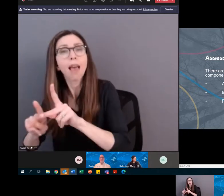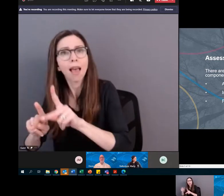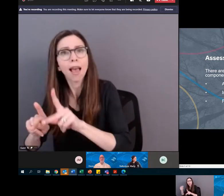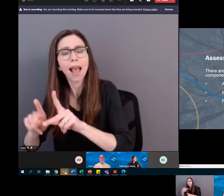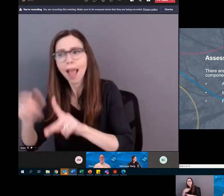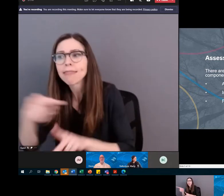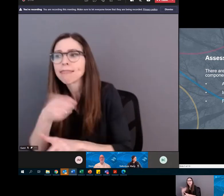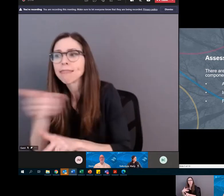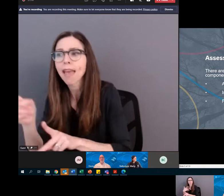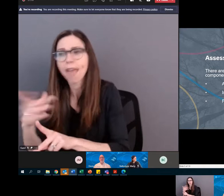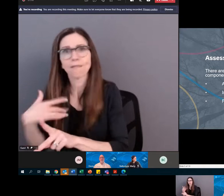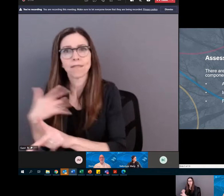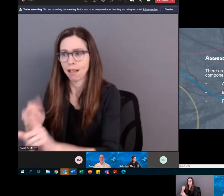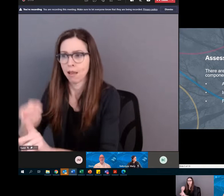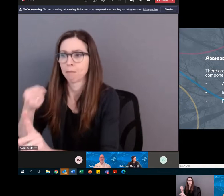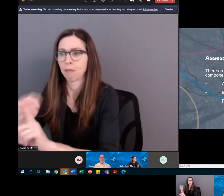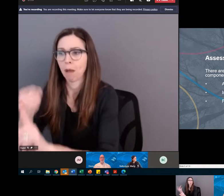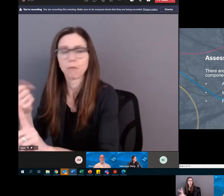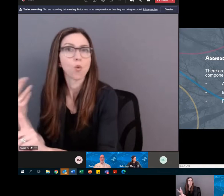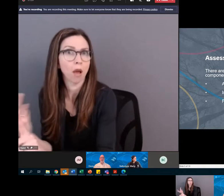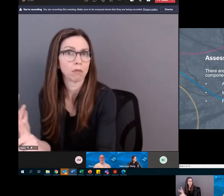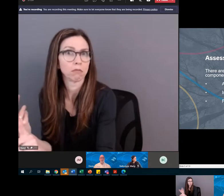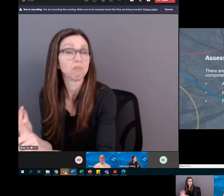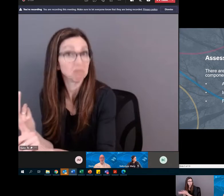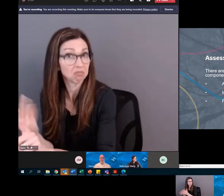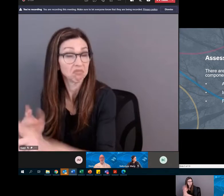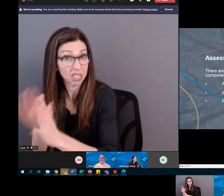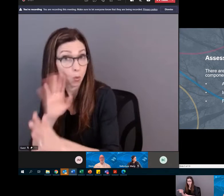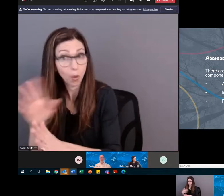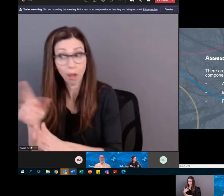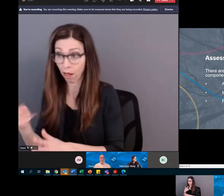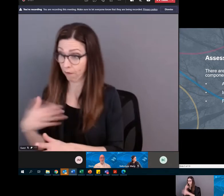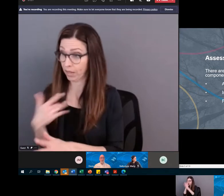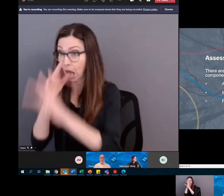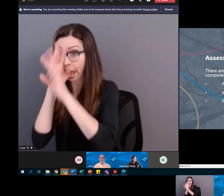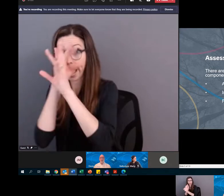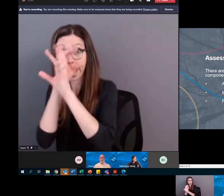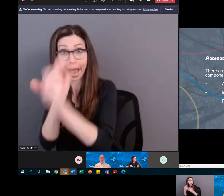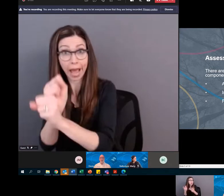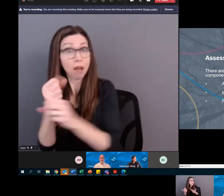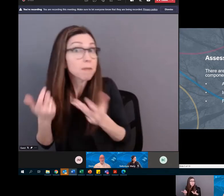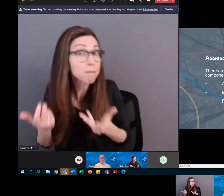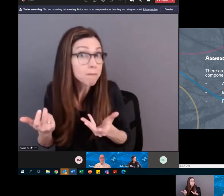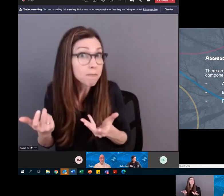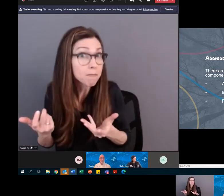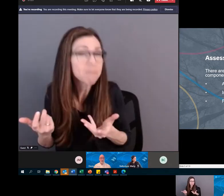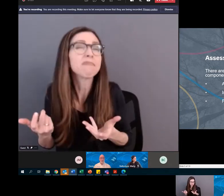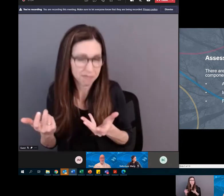your application. Make sure that your project's reach and accessibility